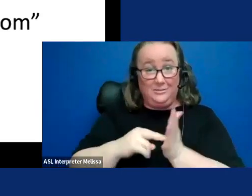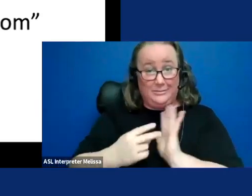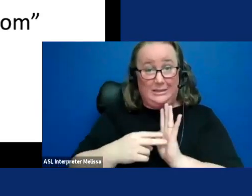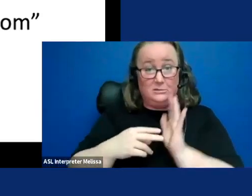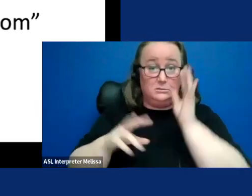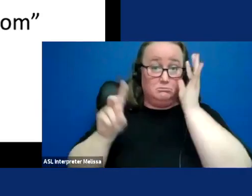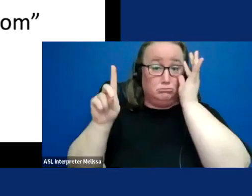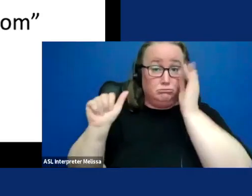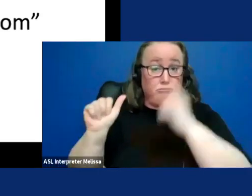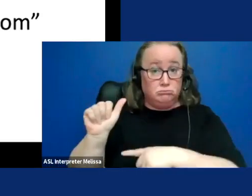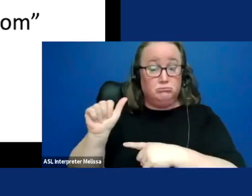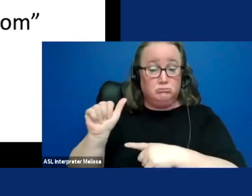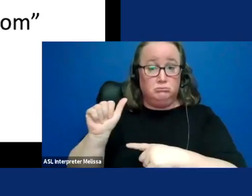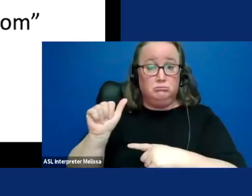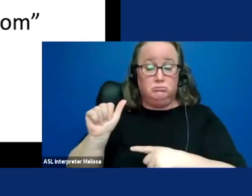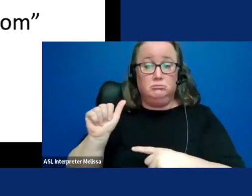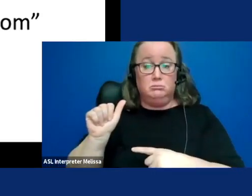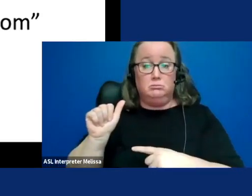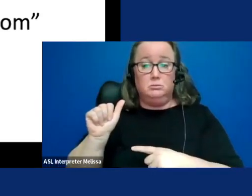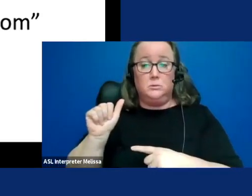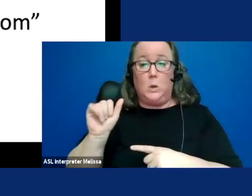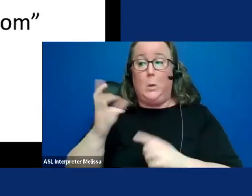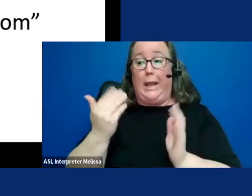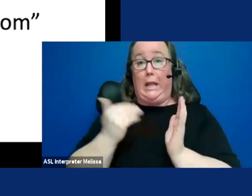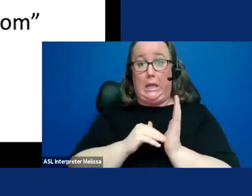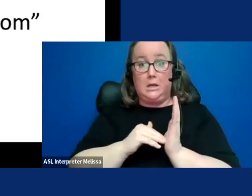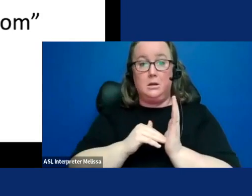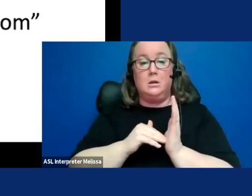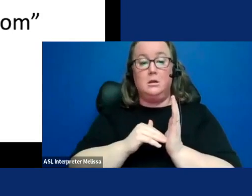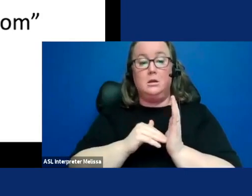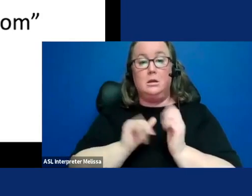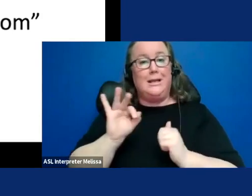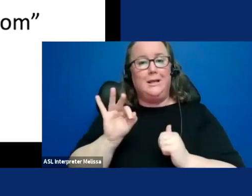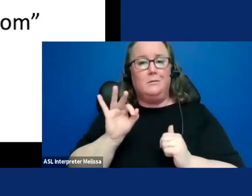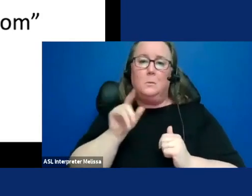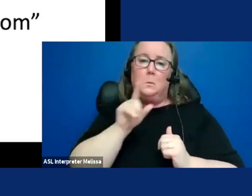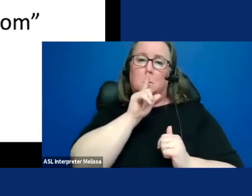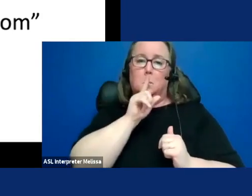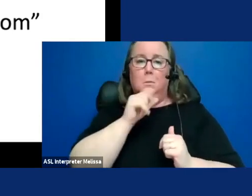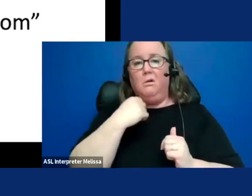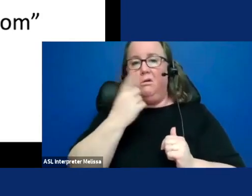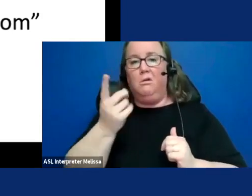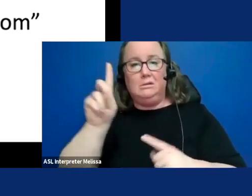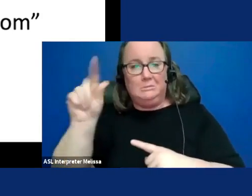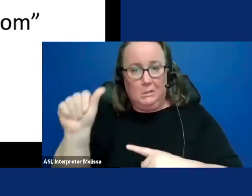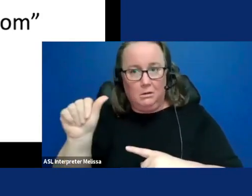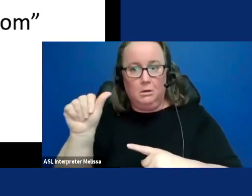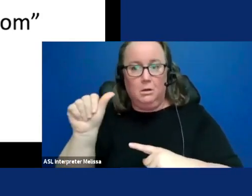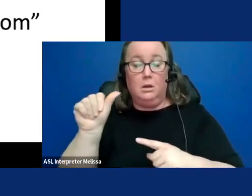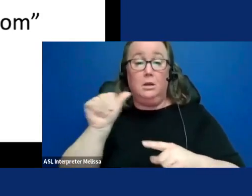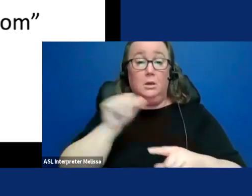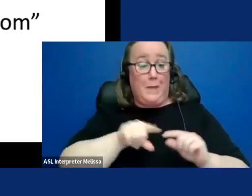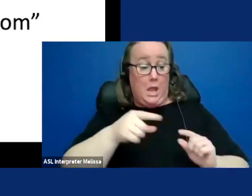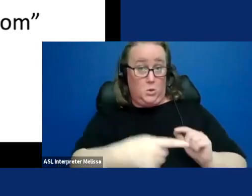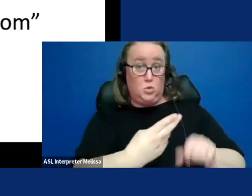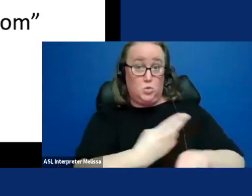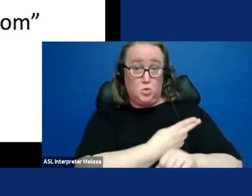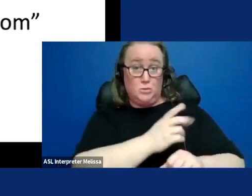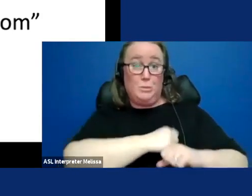And if you don't use the disability label at times, that might not give you the ability to use certain disability protections and allow